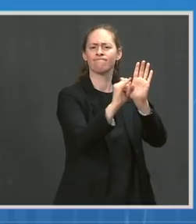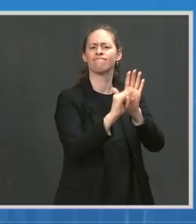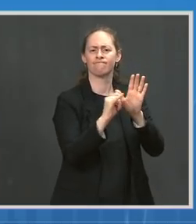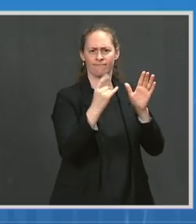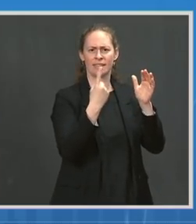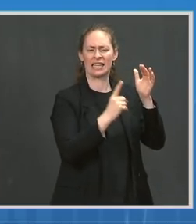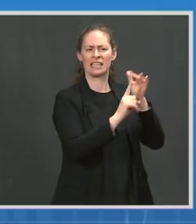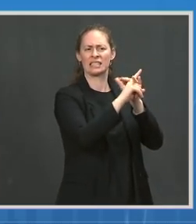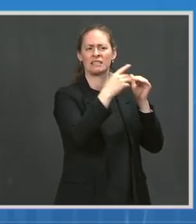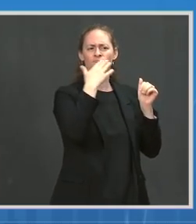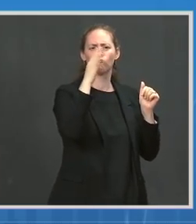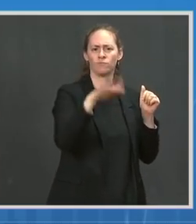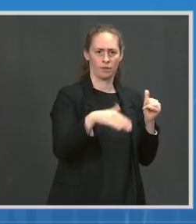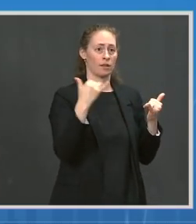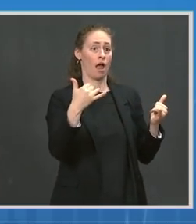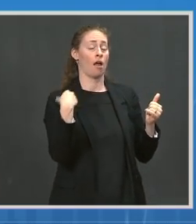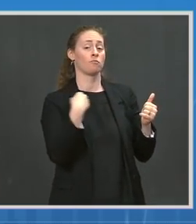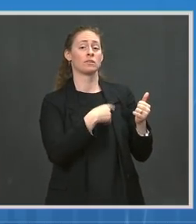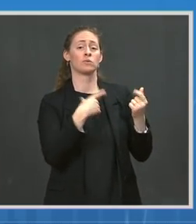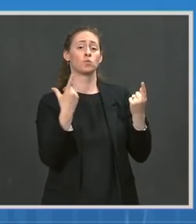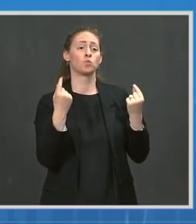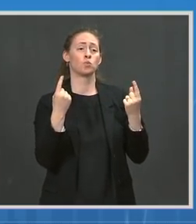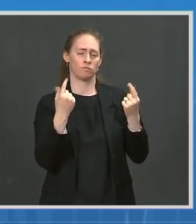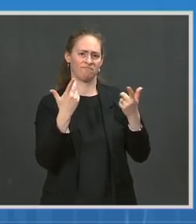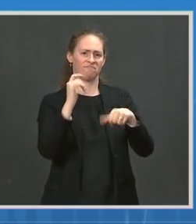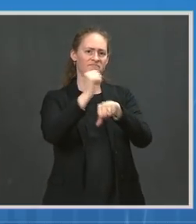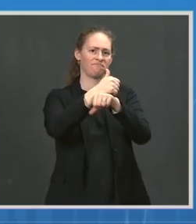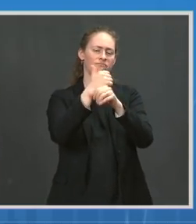There are many that follow up on clinical trials.